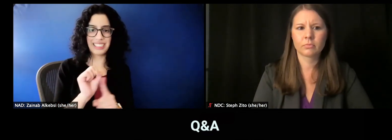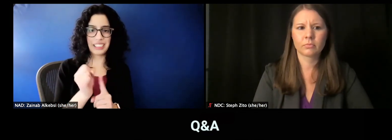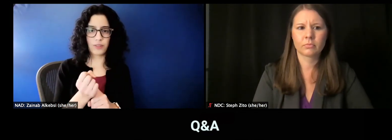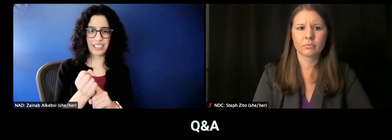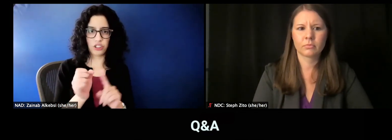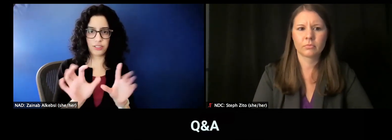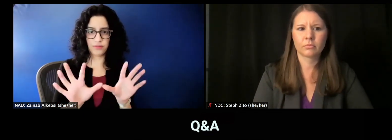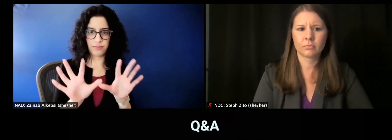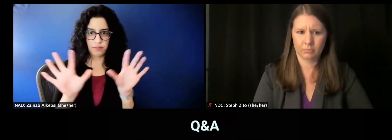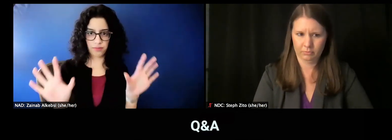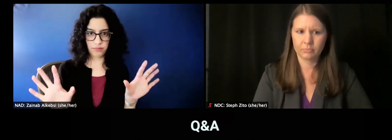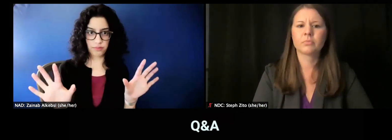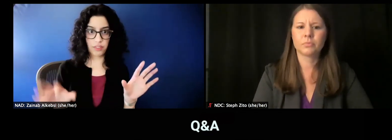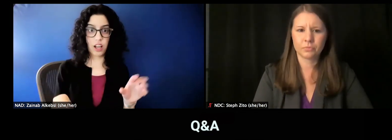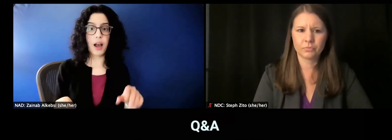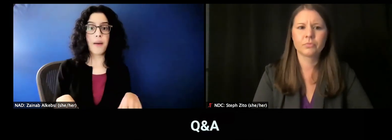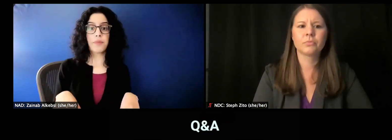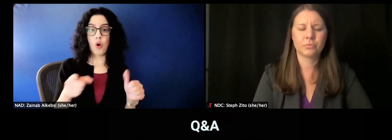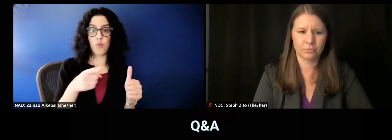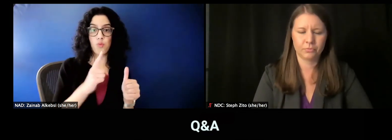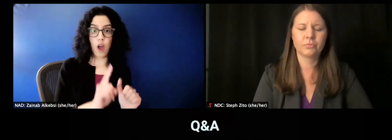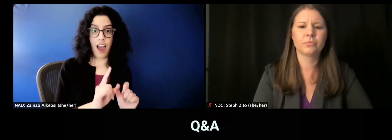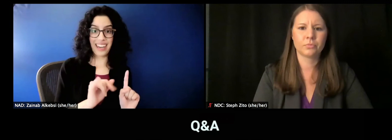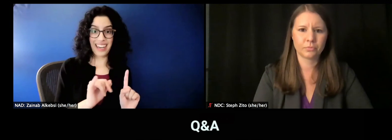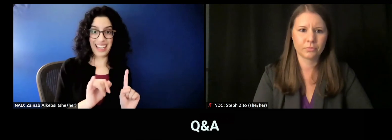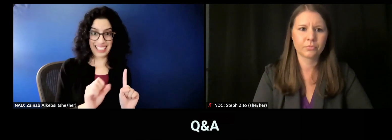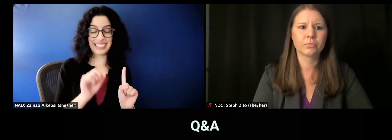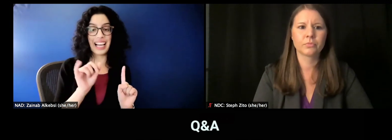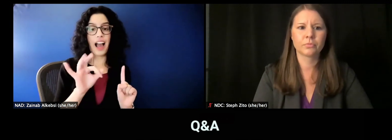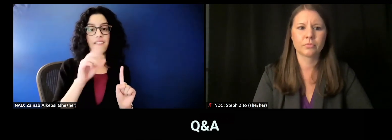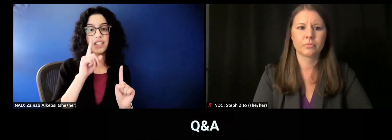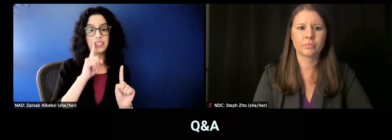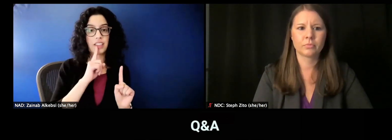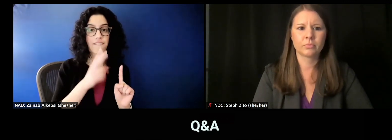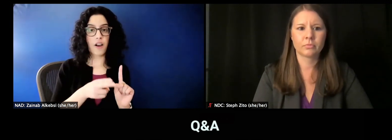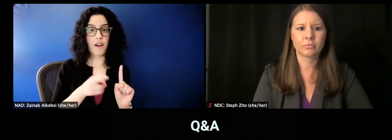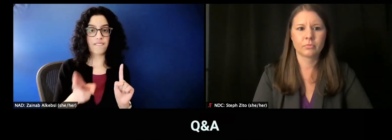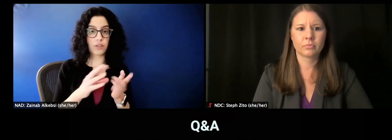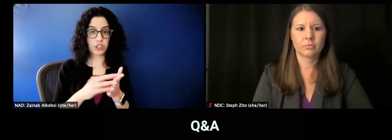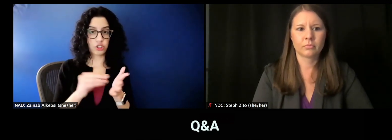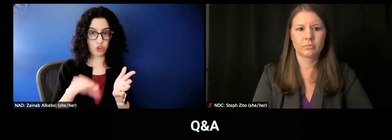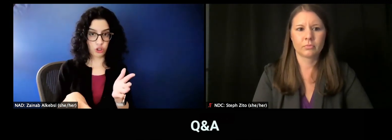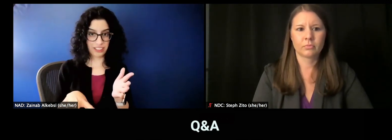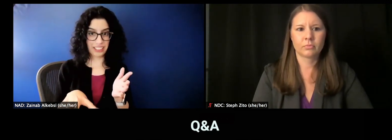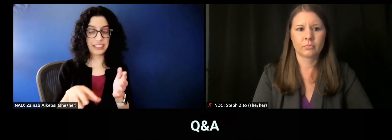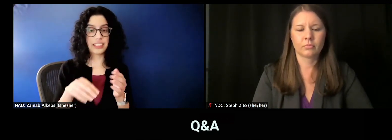I imagine these are two situations. There is a situation where a deaf or hard of hearing student